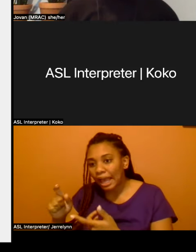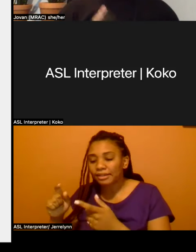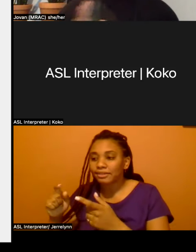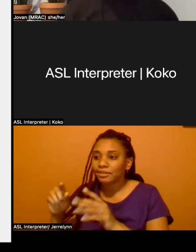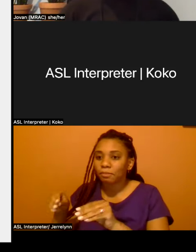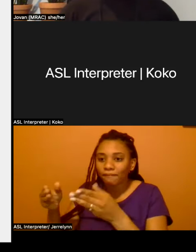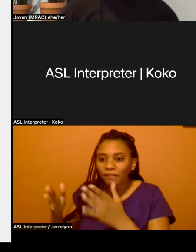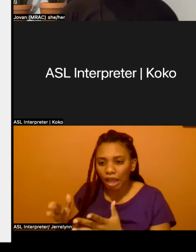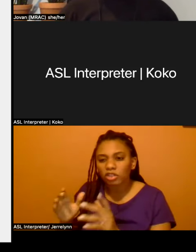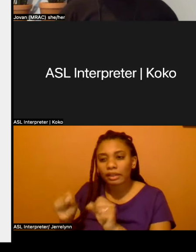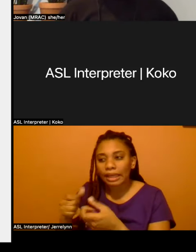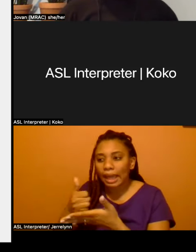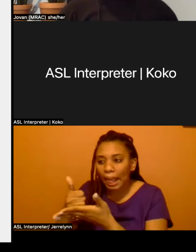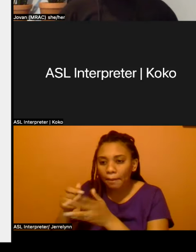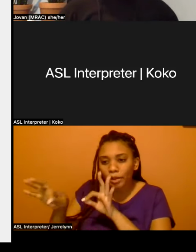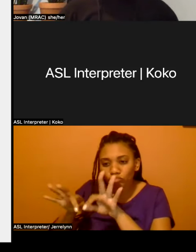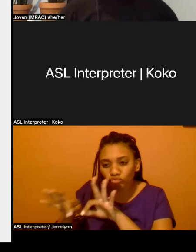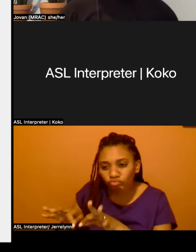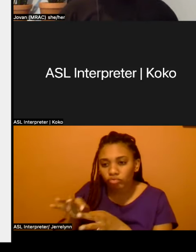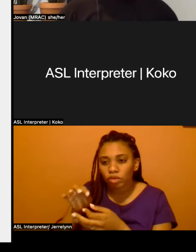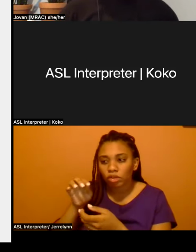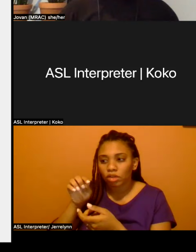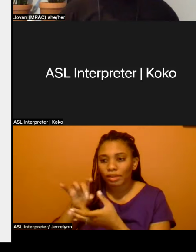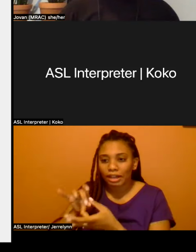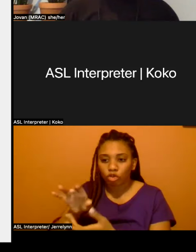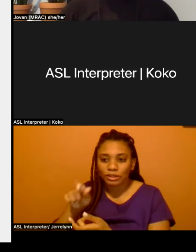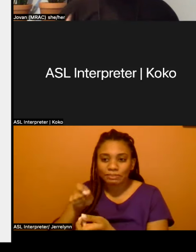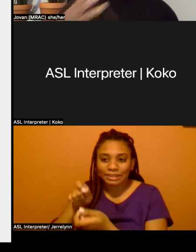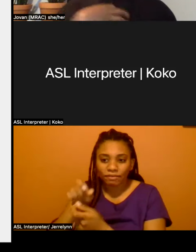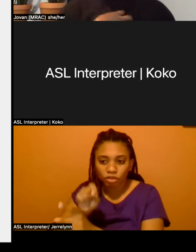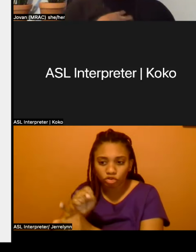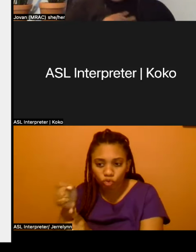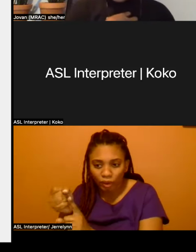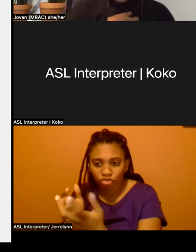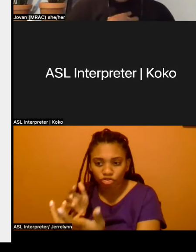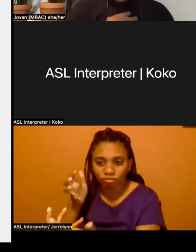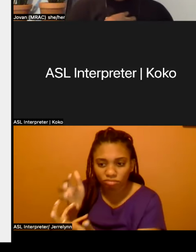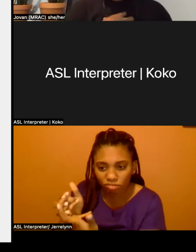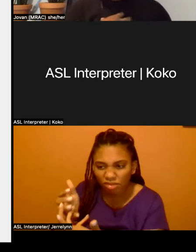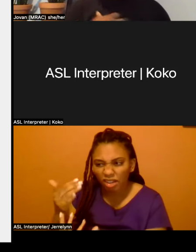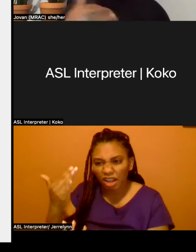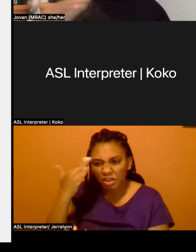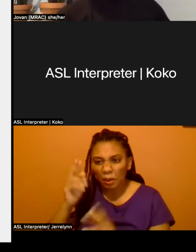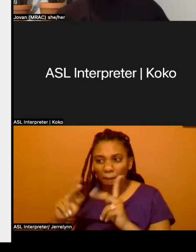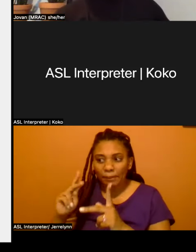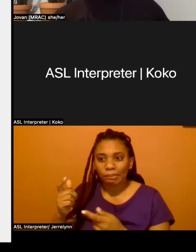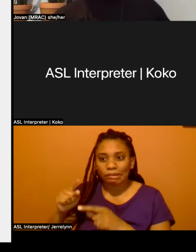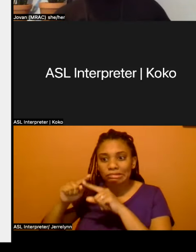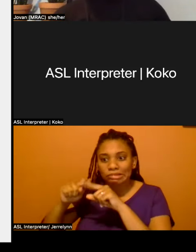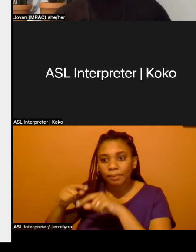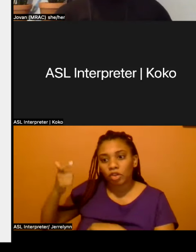We are aware that some folks have benefits that they rely on. We as MRAC staff don't know how to specifically